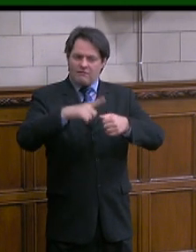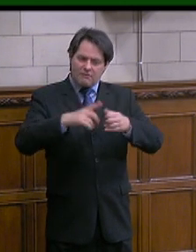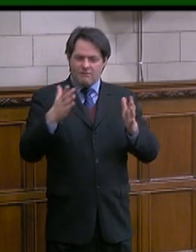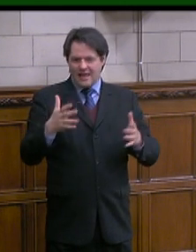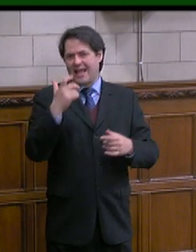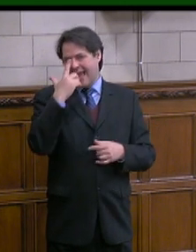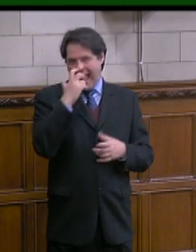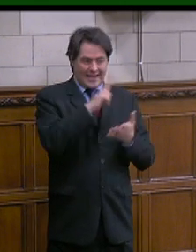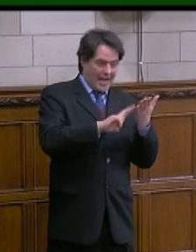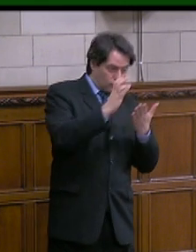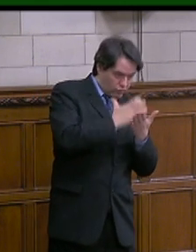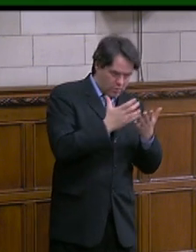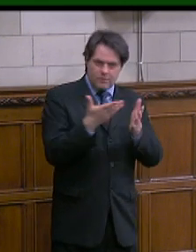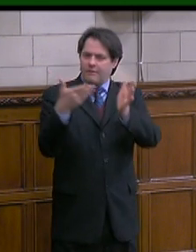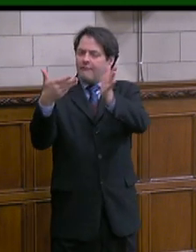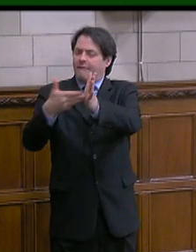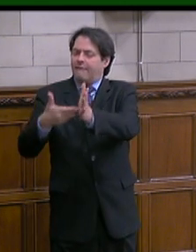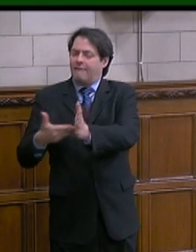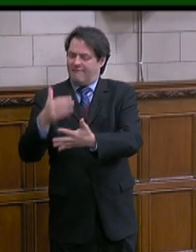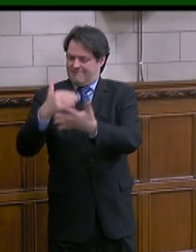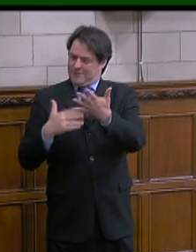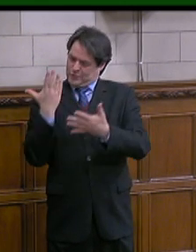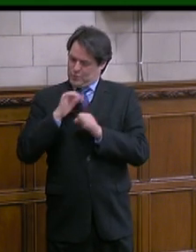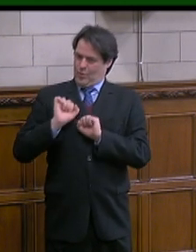beyond the specifications found in the national curriculum.